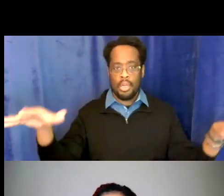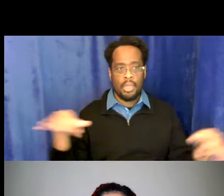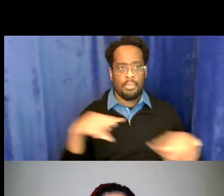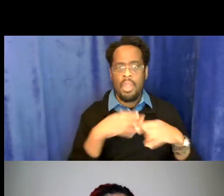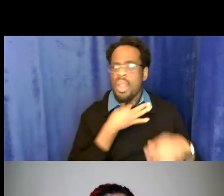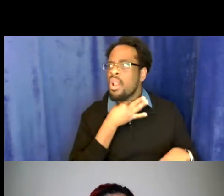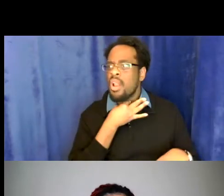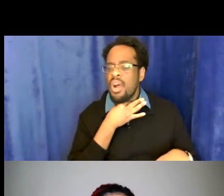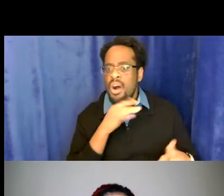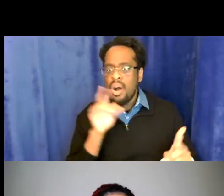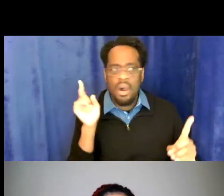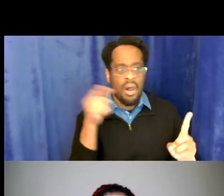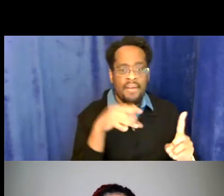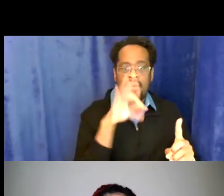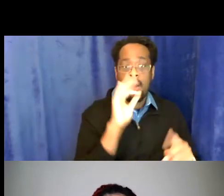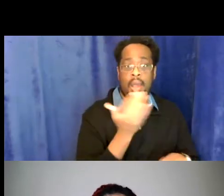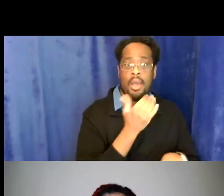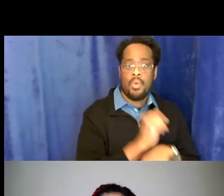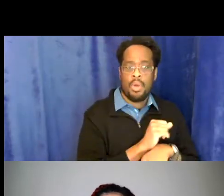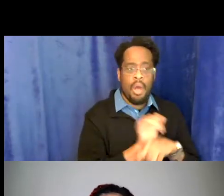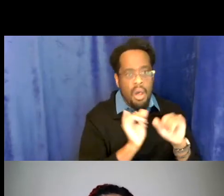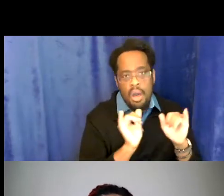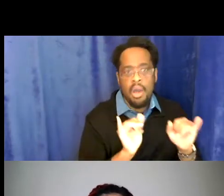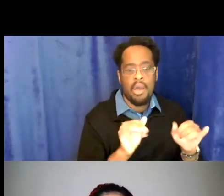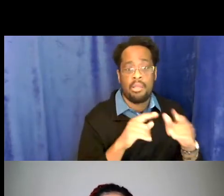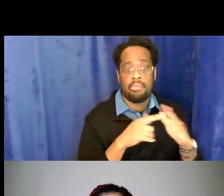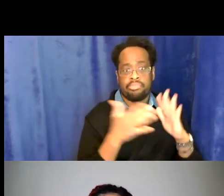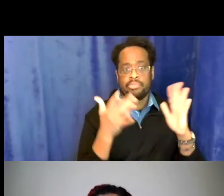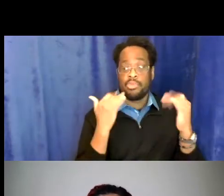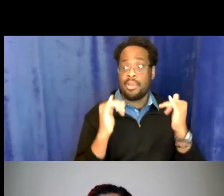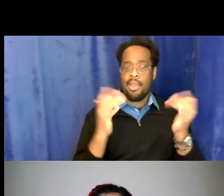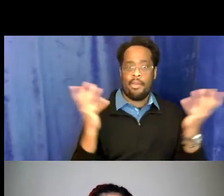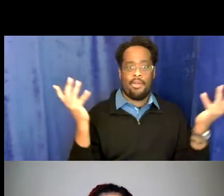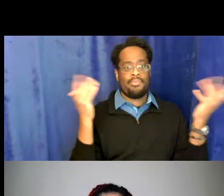drawn to it and the information has spread the curiosity about black ASL has grown